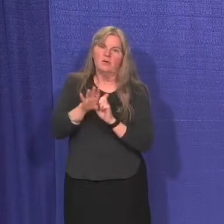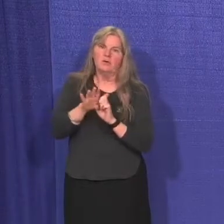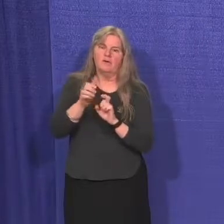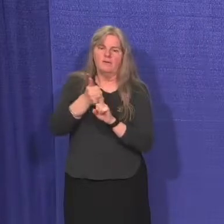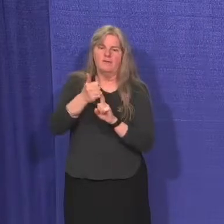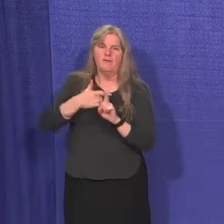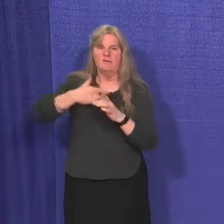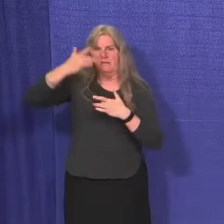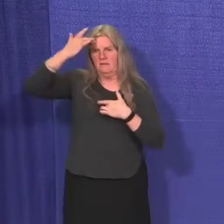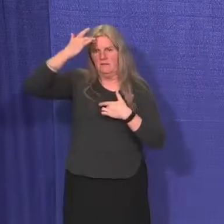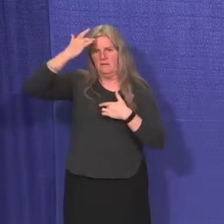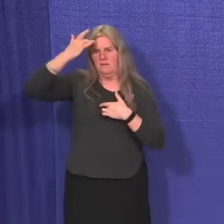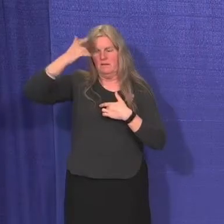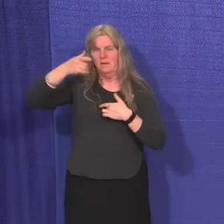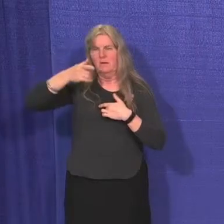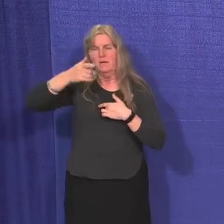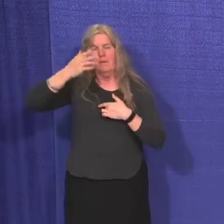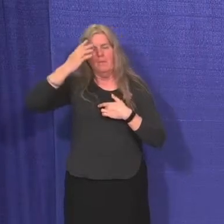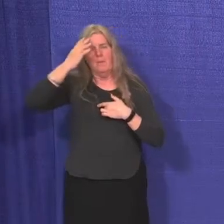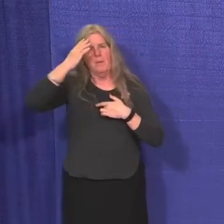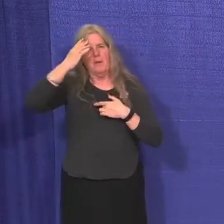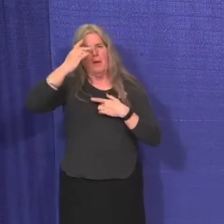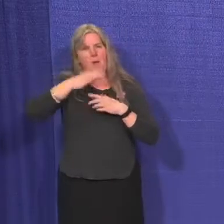anticipate having those ready